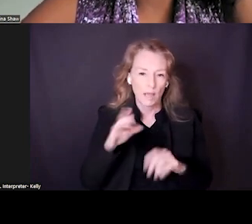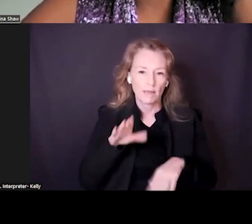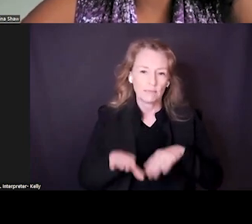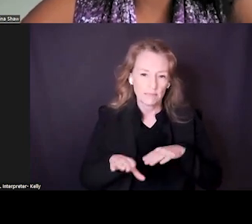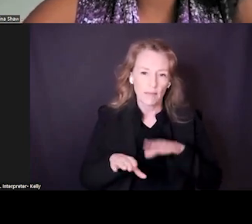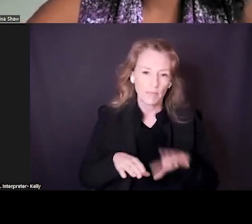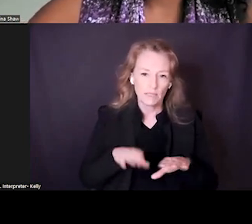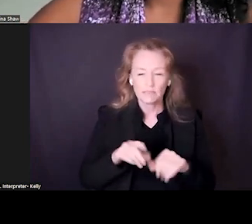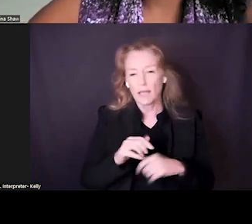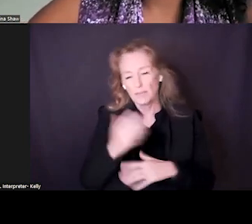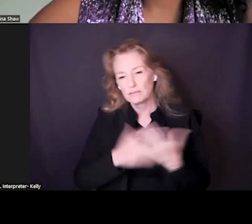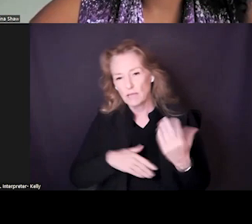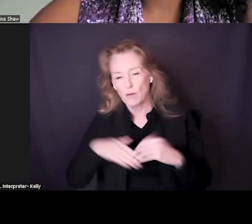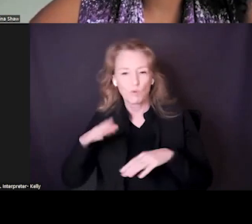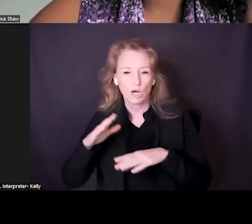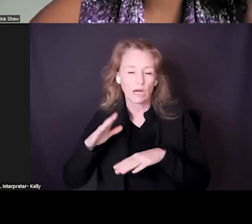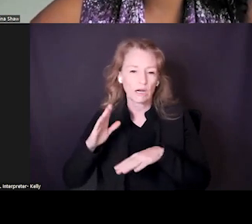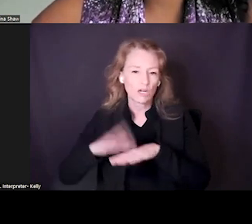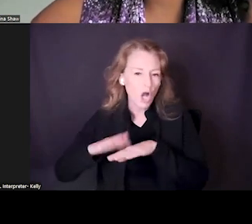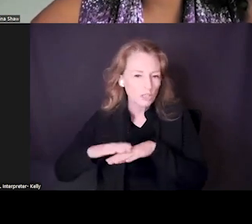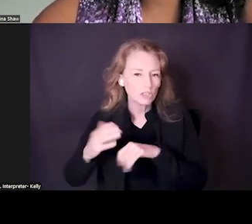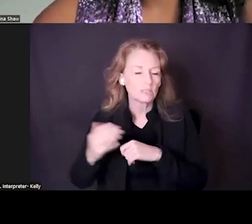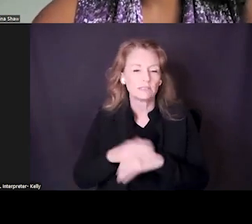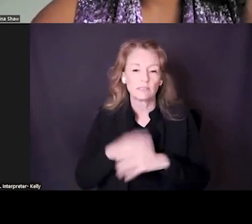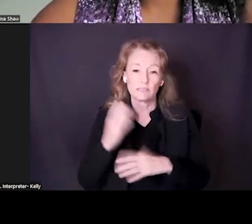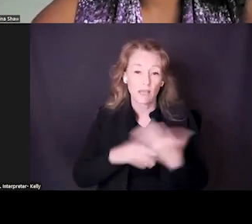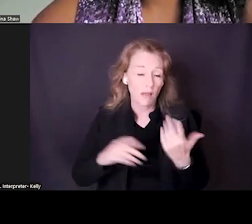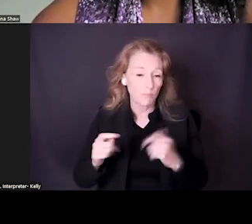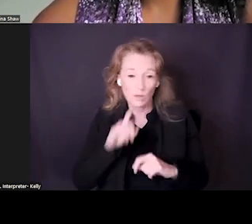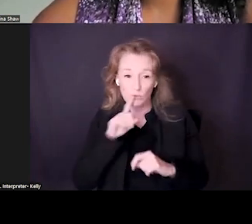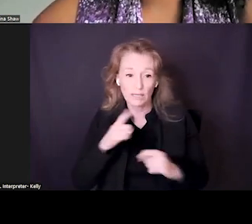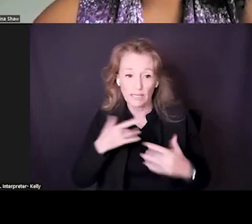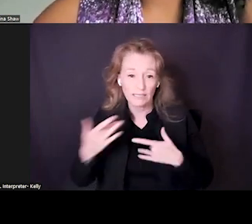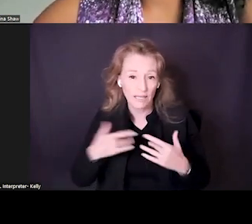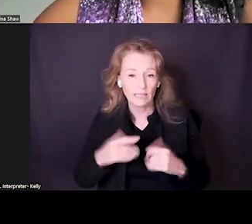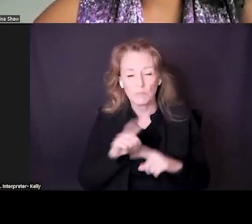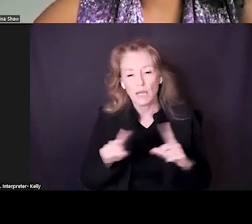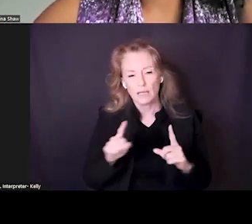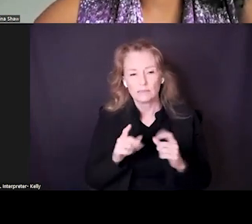THEM ARE NOT WHOLE. A LOT ARE NERVOUS AND TIRED.